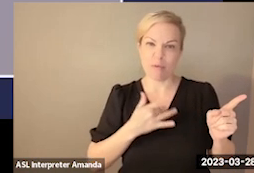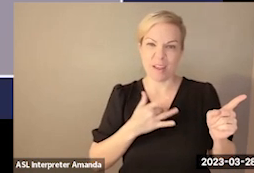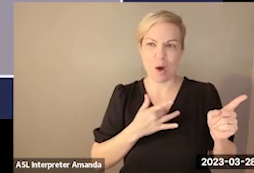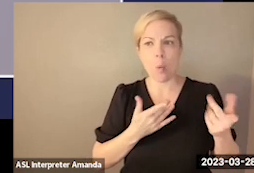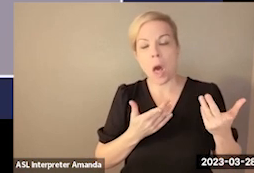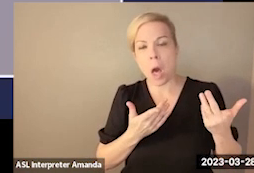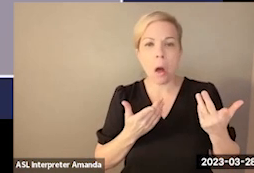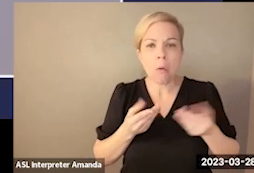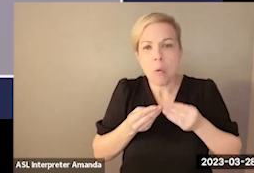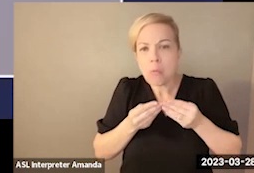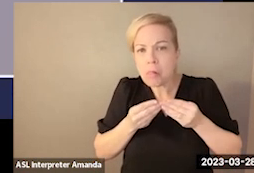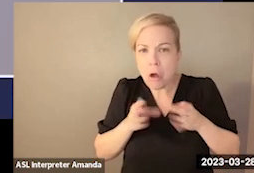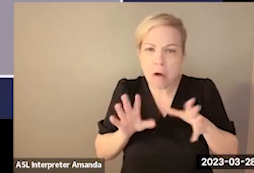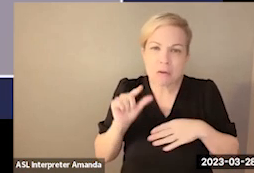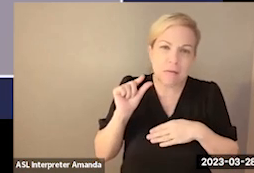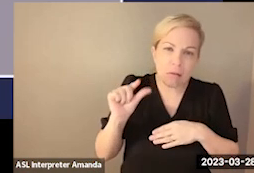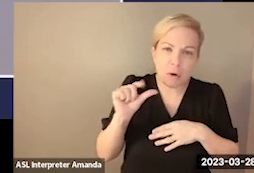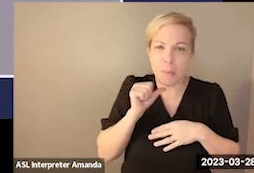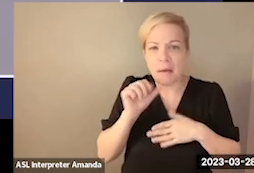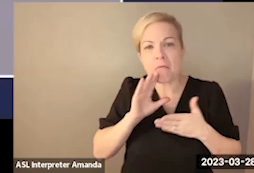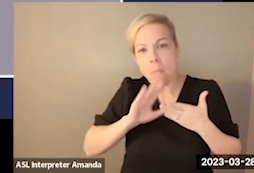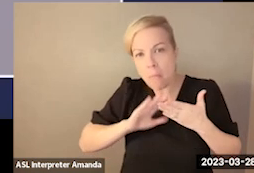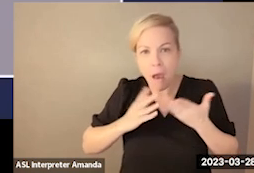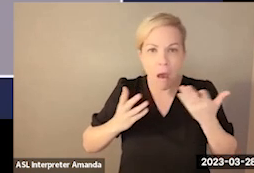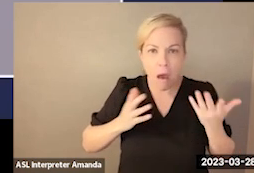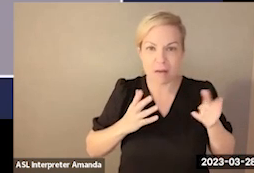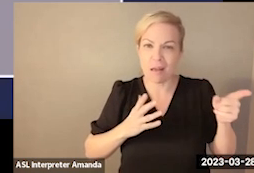Debbie Stine, Science & Technology Policy Academy: And so you really need to understand those equity issues.